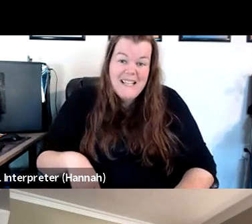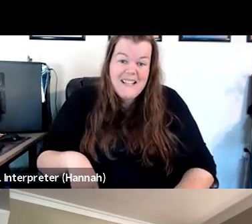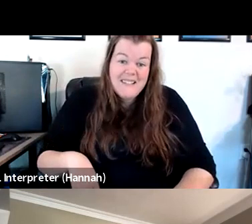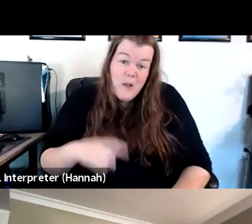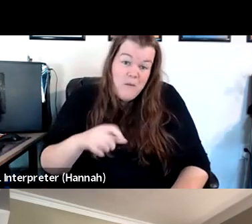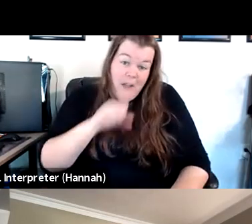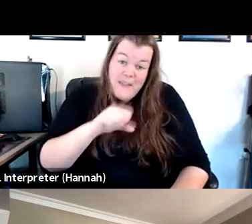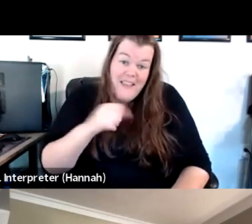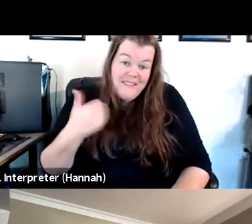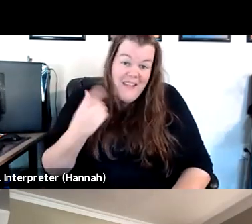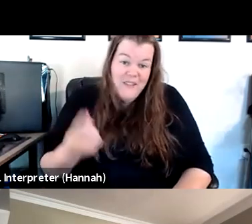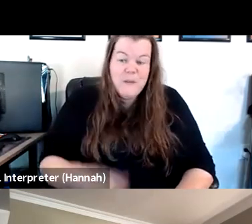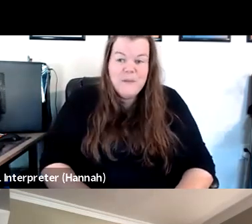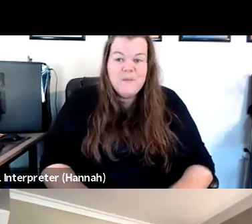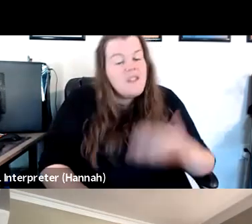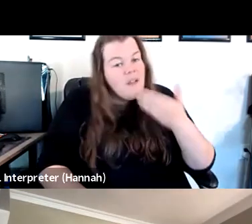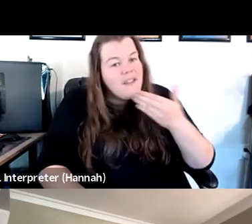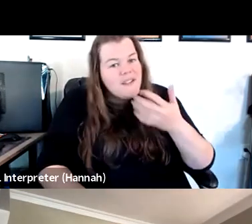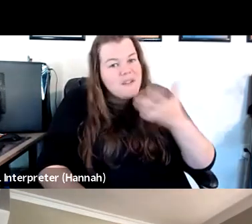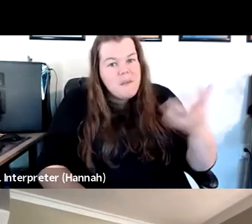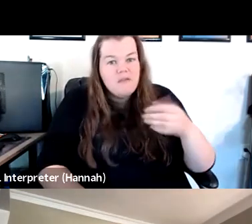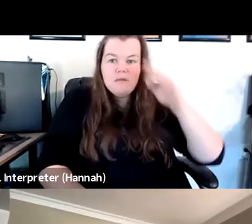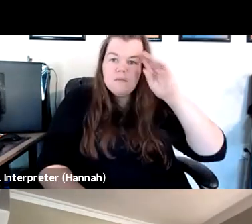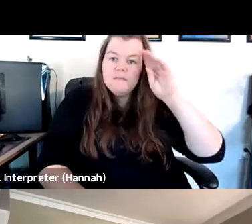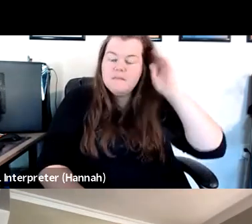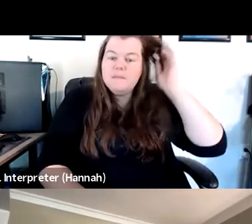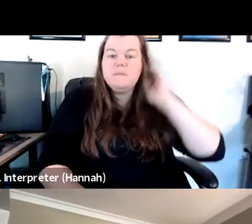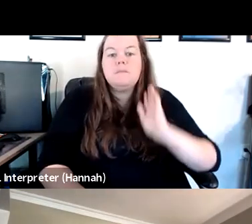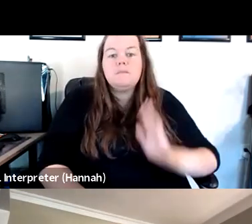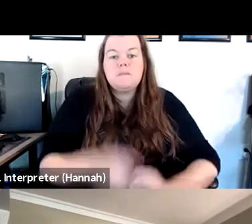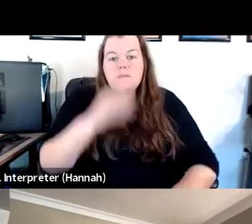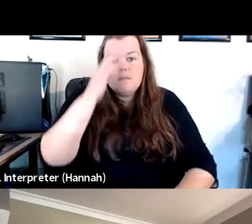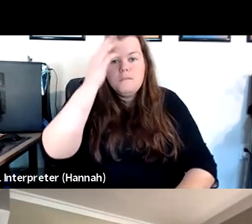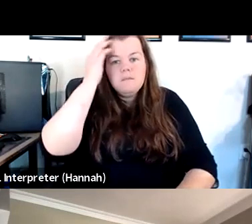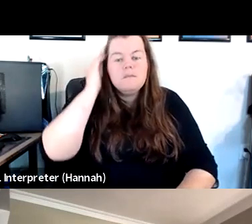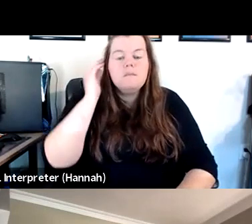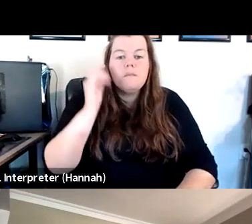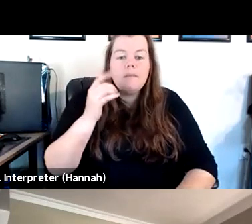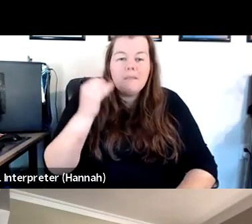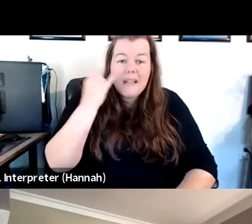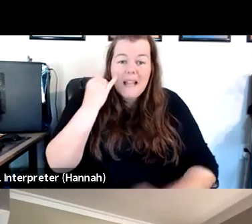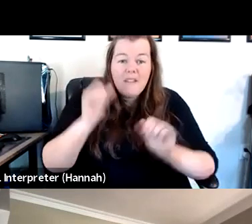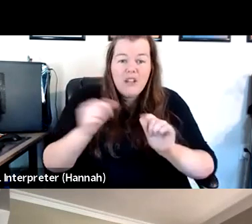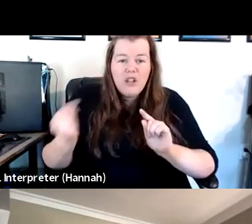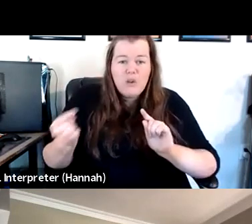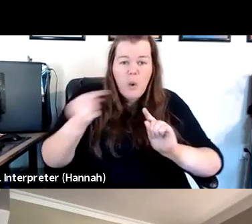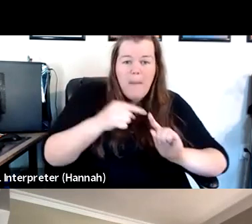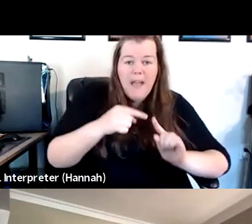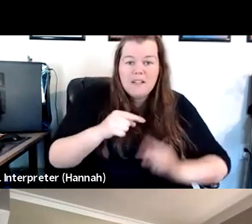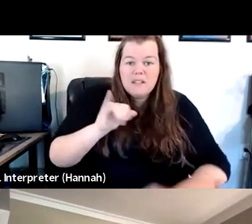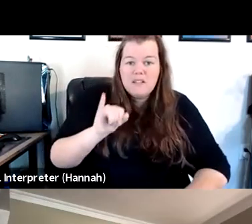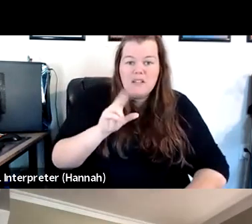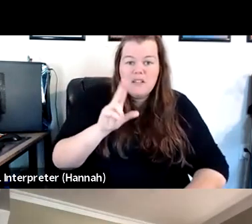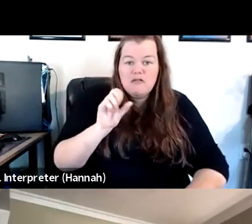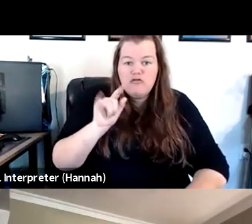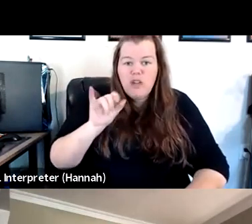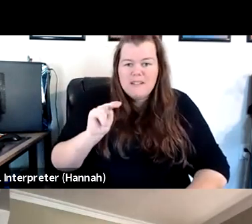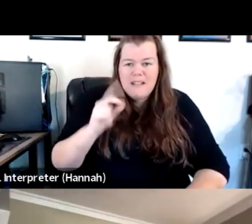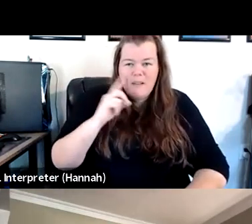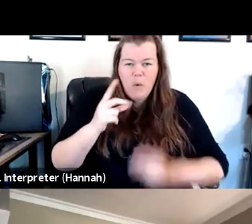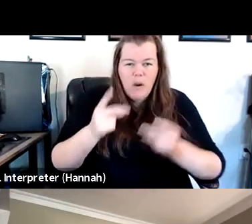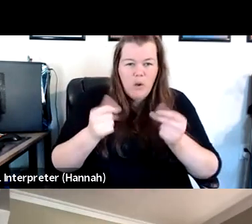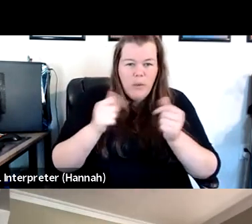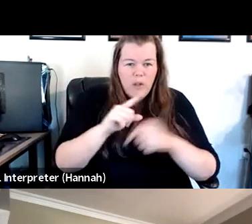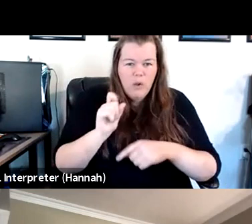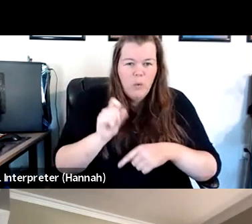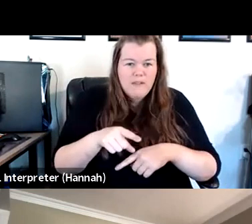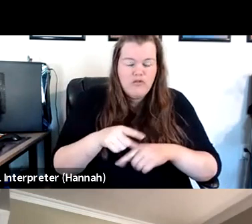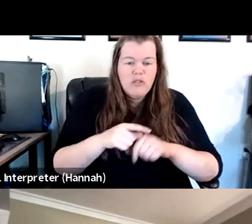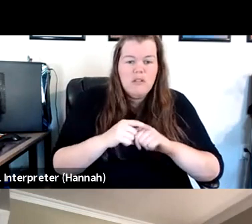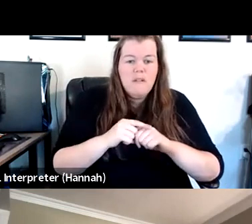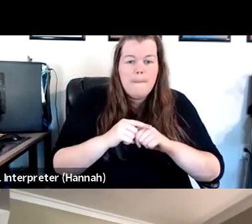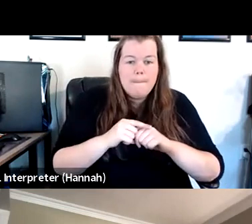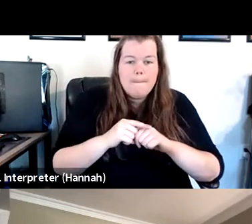there. Thank you. Um if I could circle back to Justin for a quick question um in terms of what